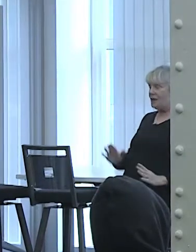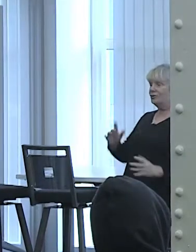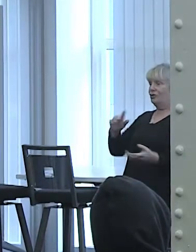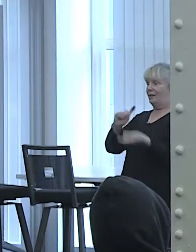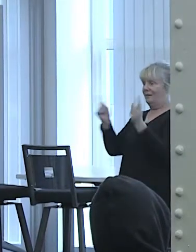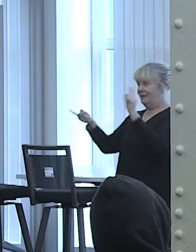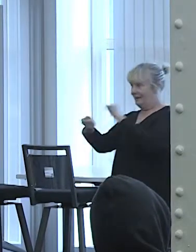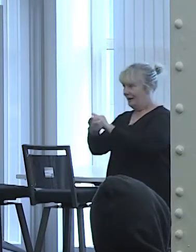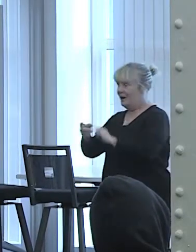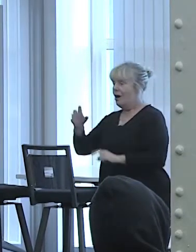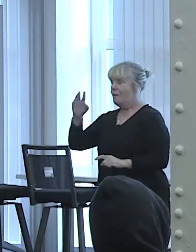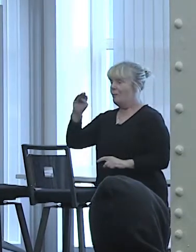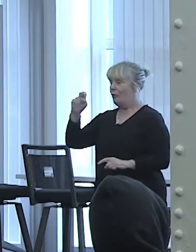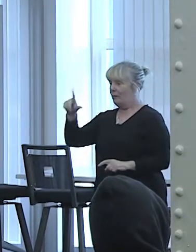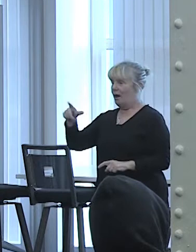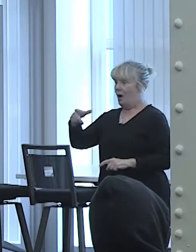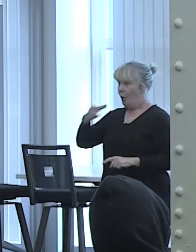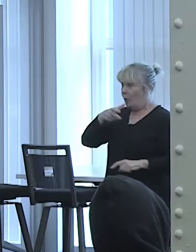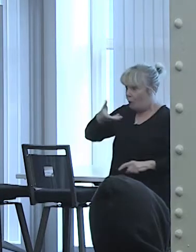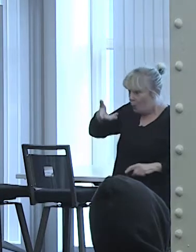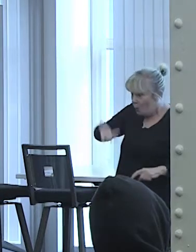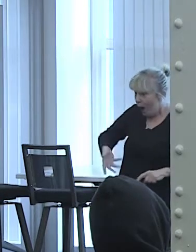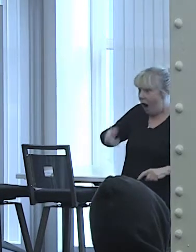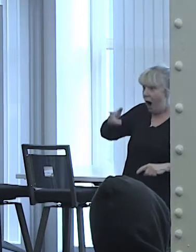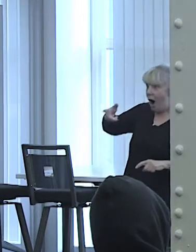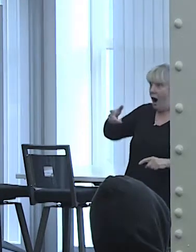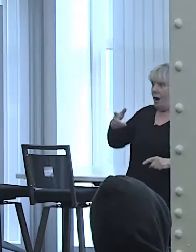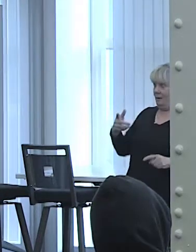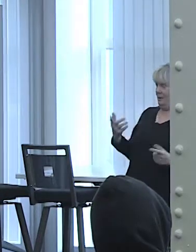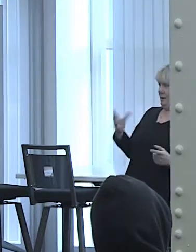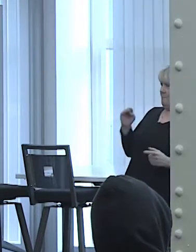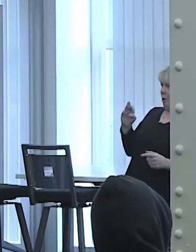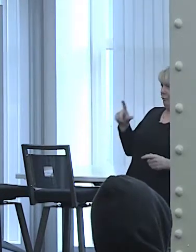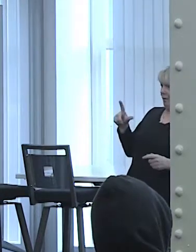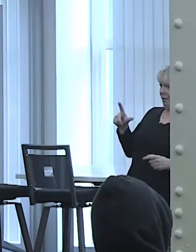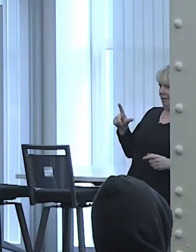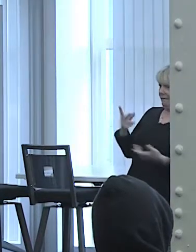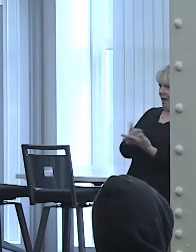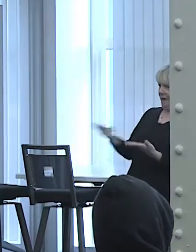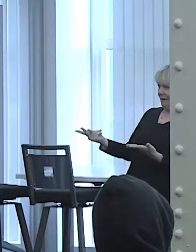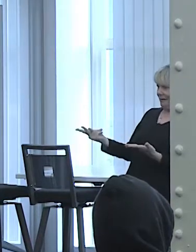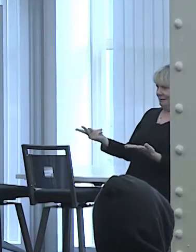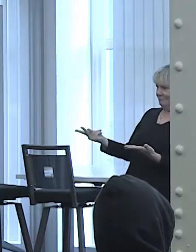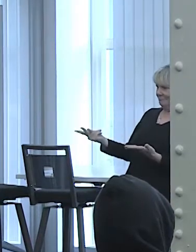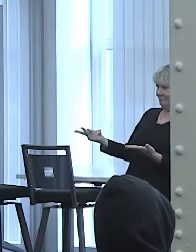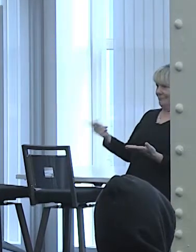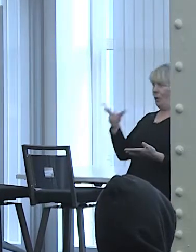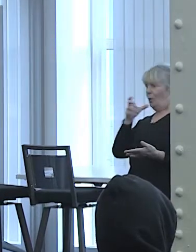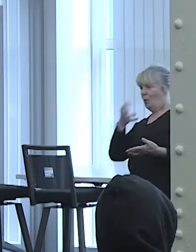that who you are and how you exist in the world is a moral problem. That it is a moral failing. That who you are and how you exist in the world